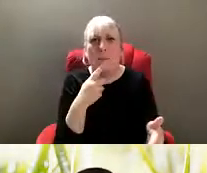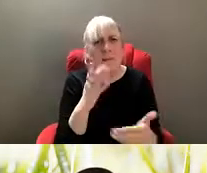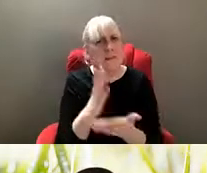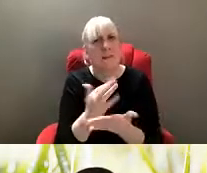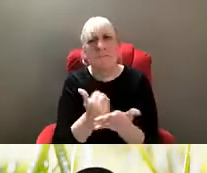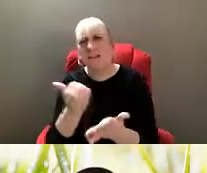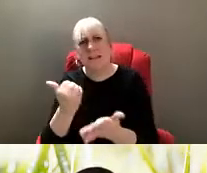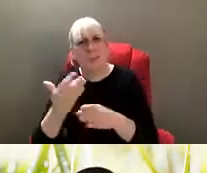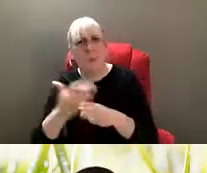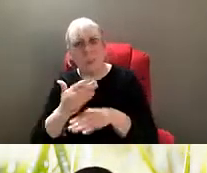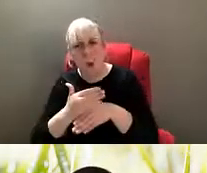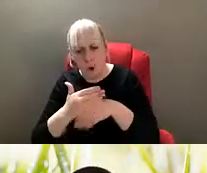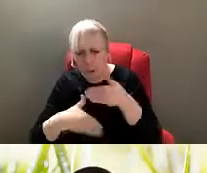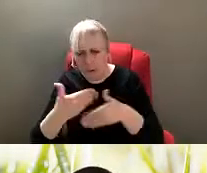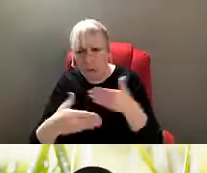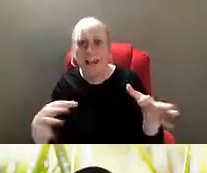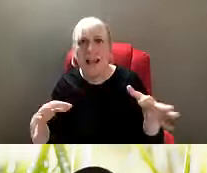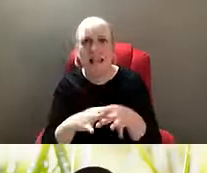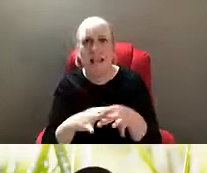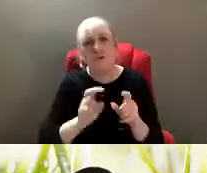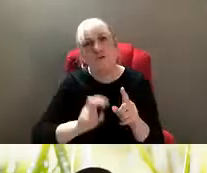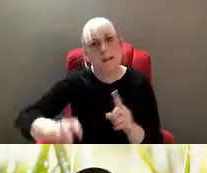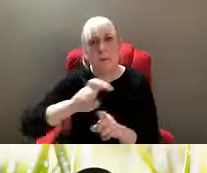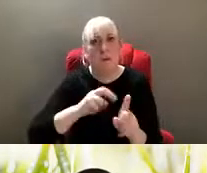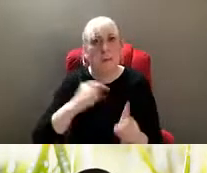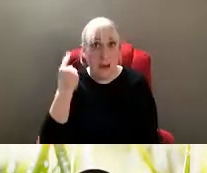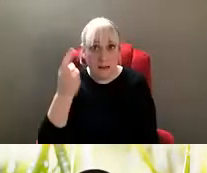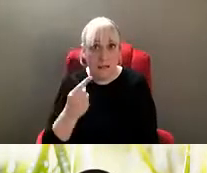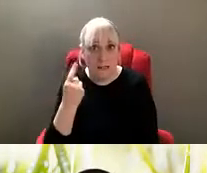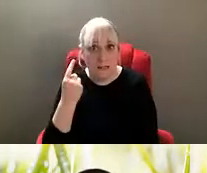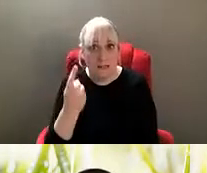especially around transport in london and things like only being able to have one wheelchair